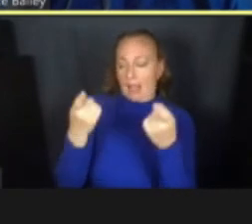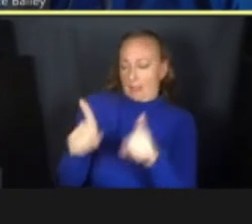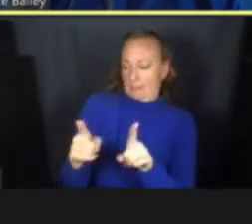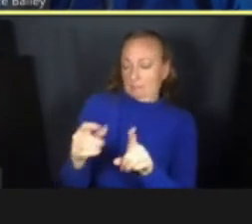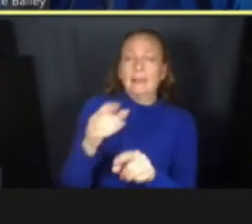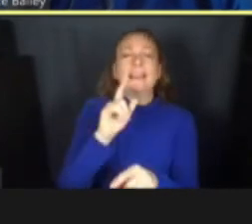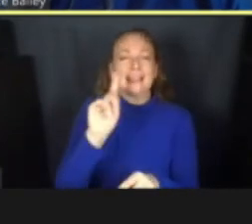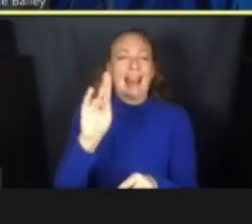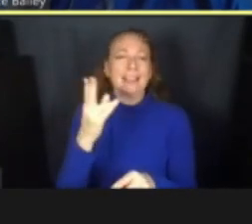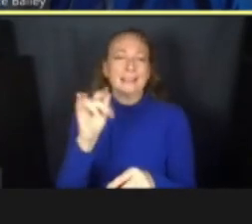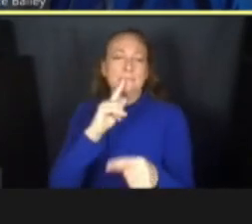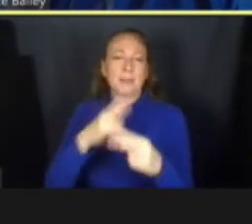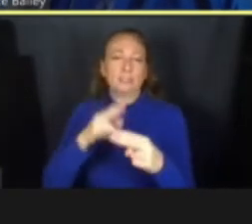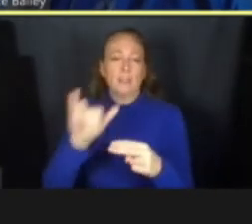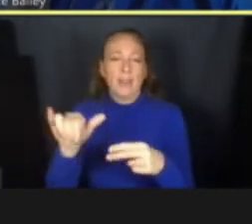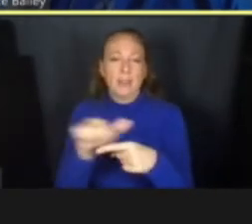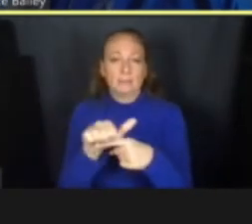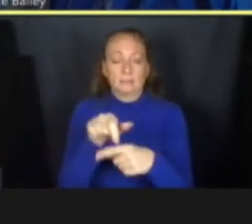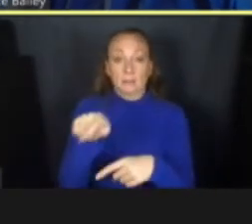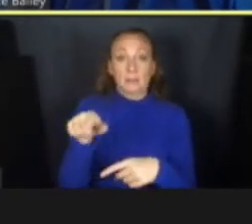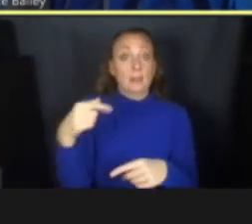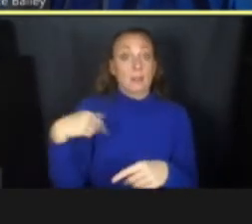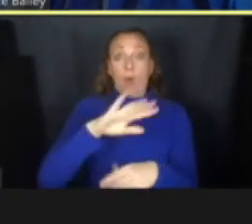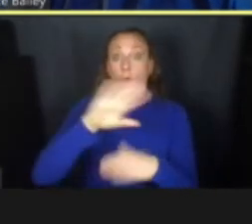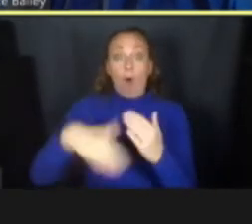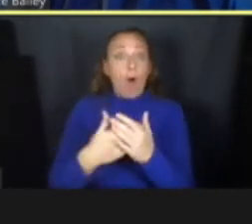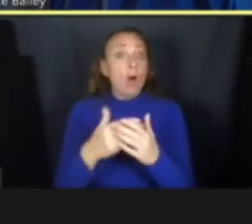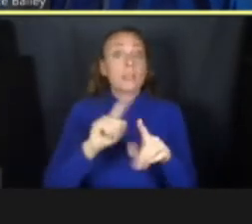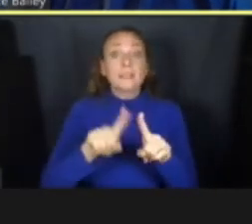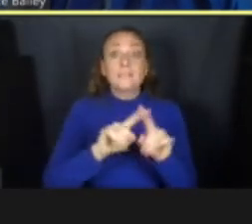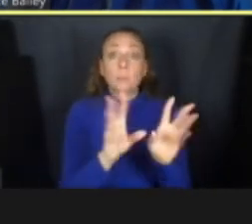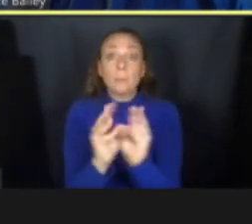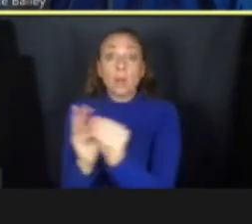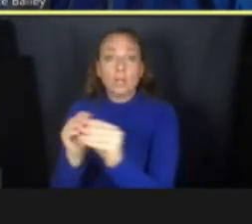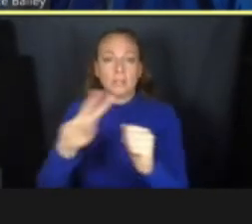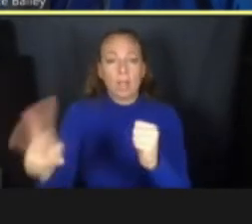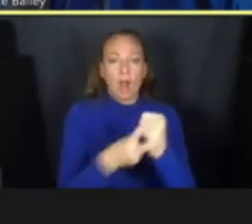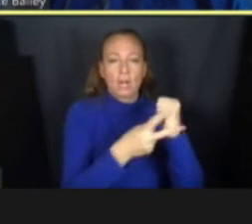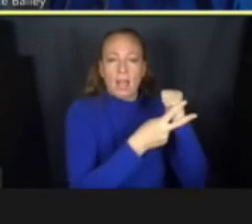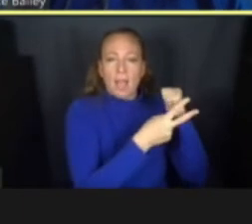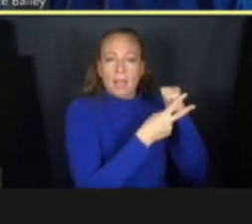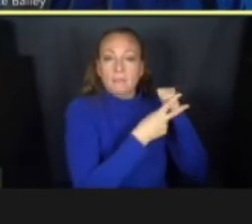And the great thing of course, is these are all archived. So while you're in CSUN, it doesn't matter that this one happened yesterday.